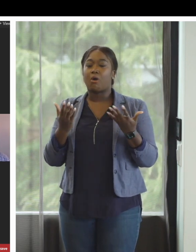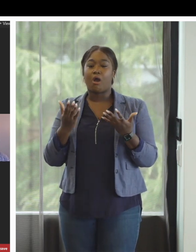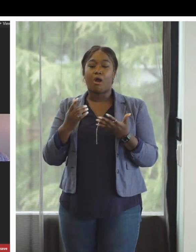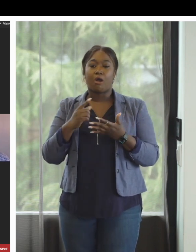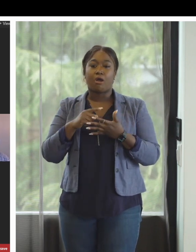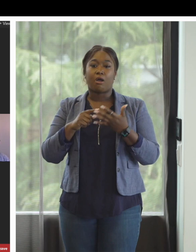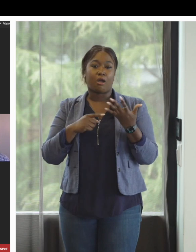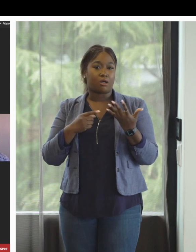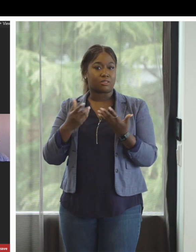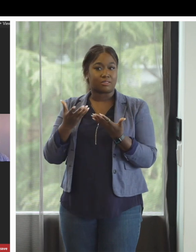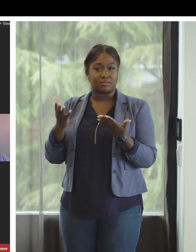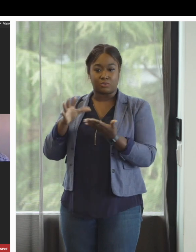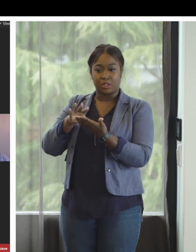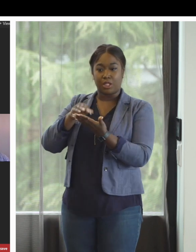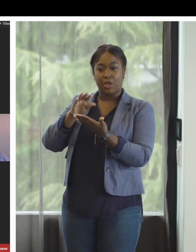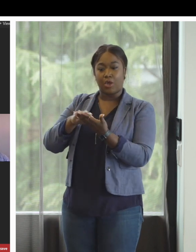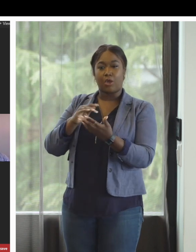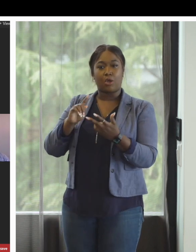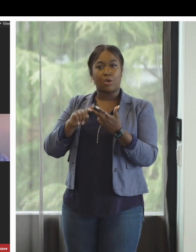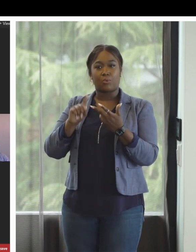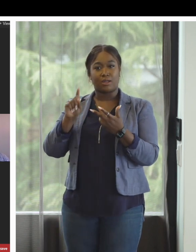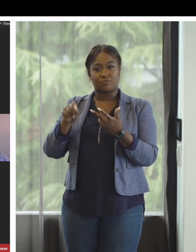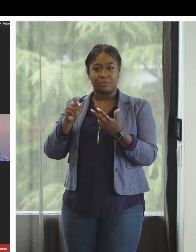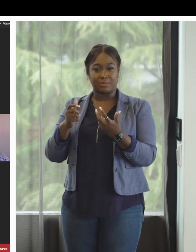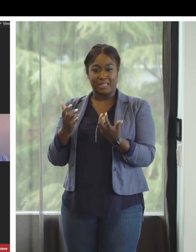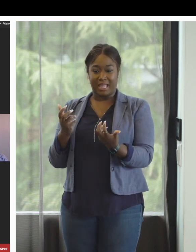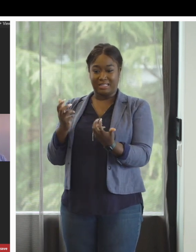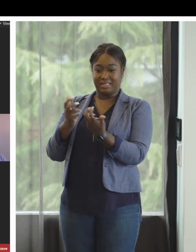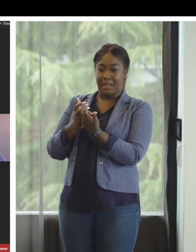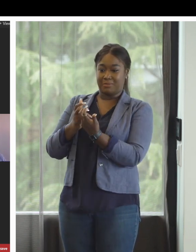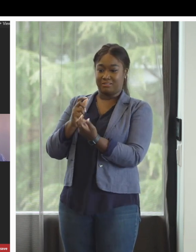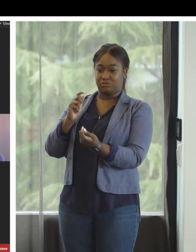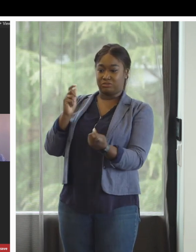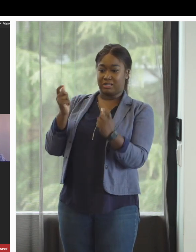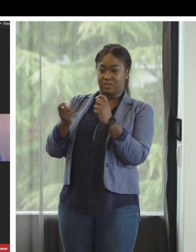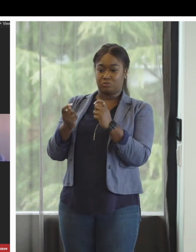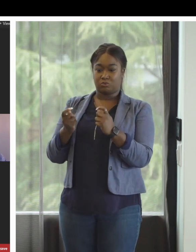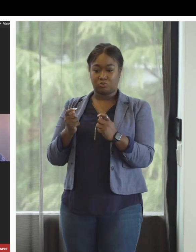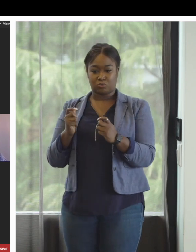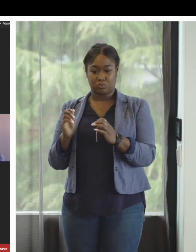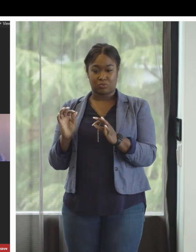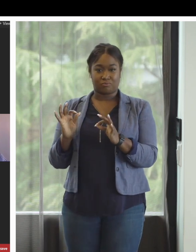what are we learning to continue to continue to grow